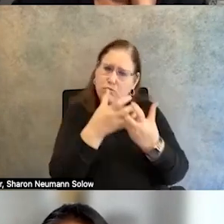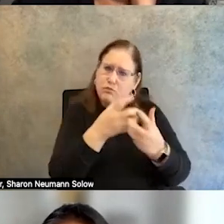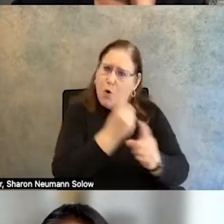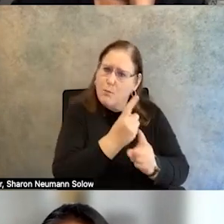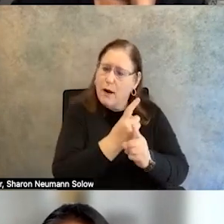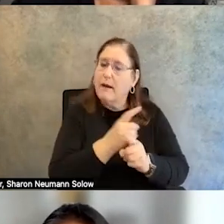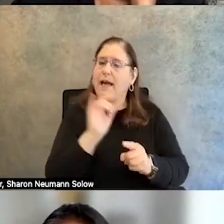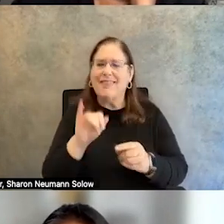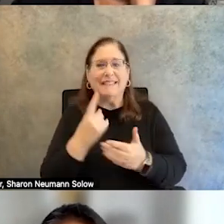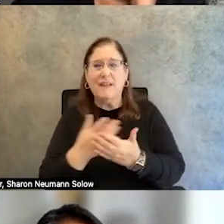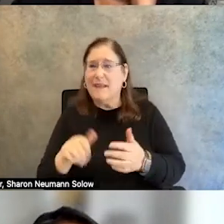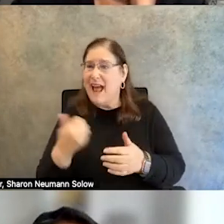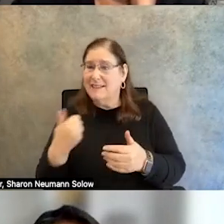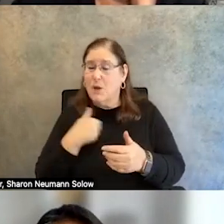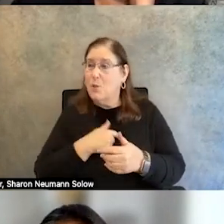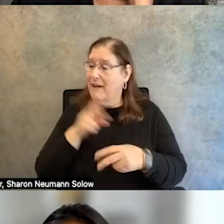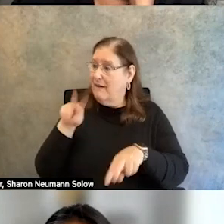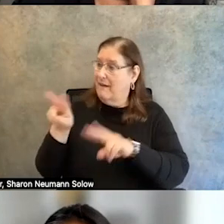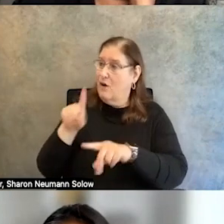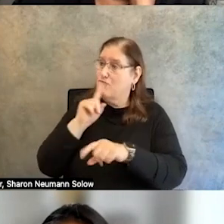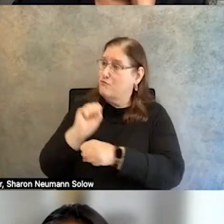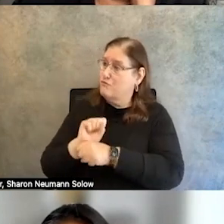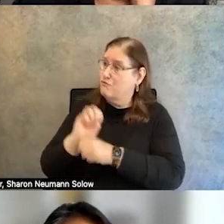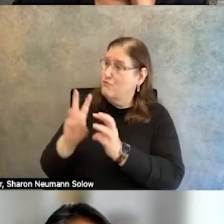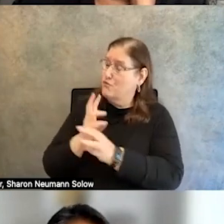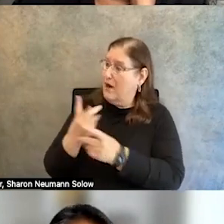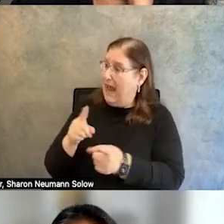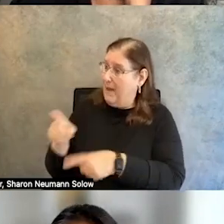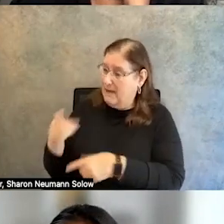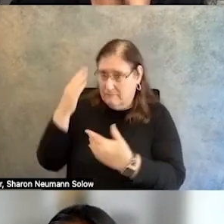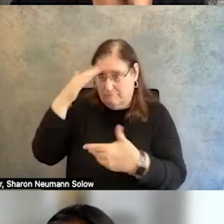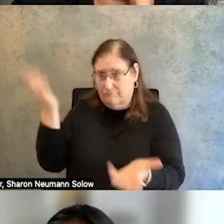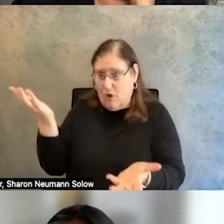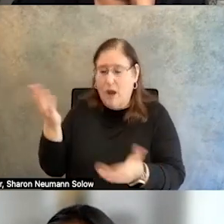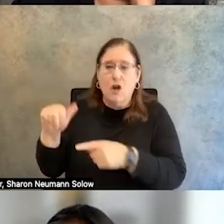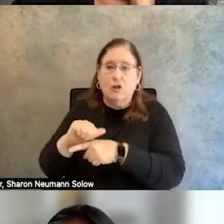we have no idea if it's happening or not, or what training is being provided, or how counties are ensuring